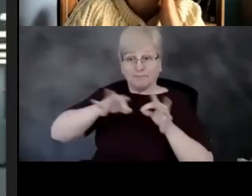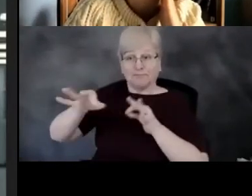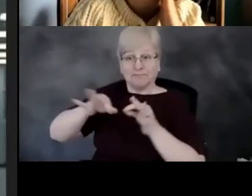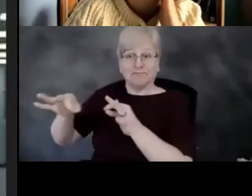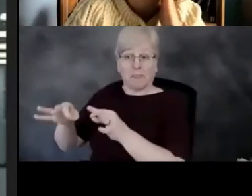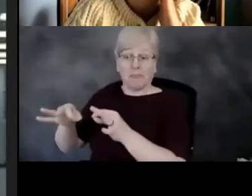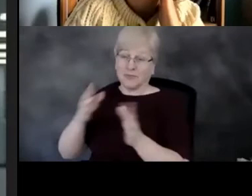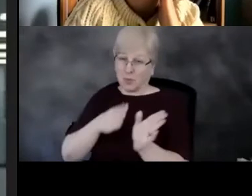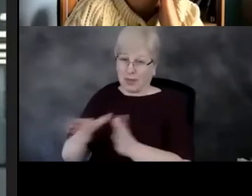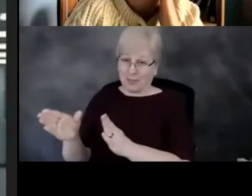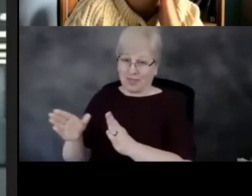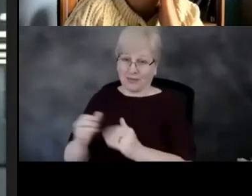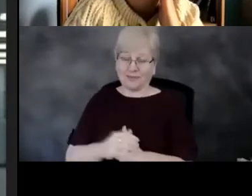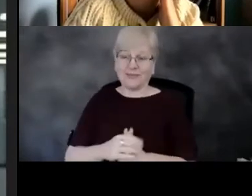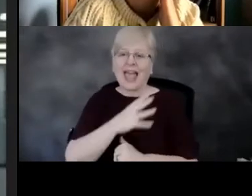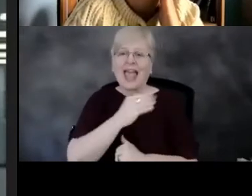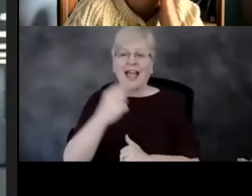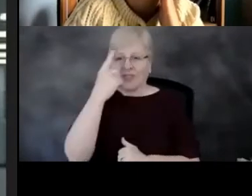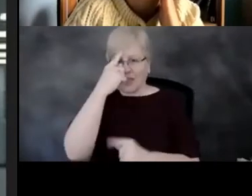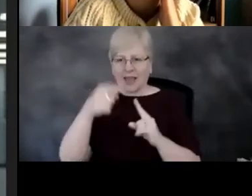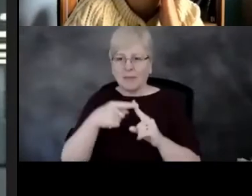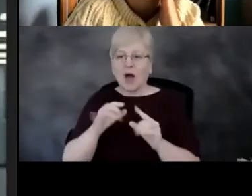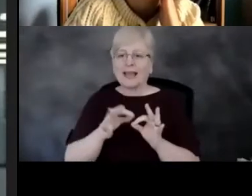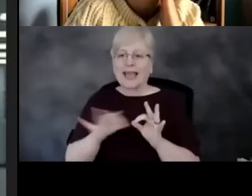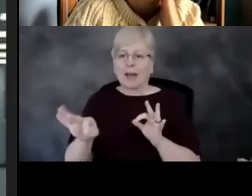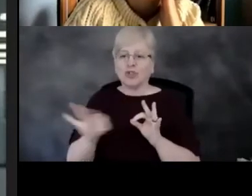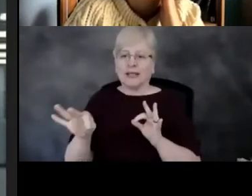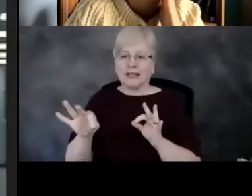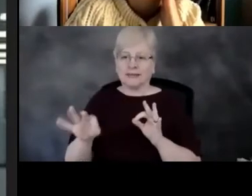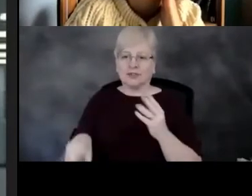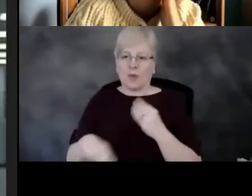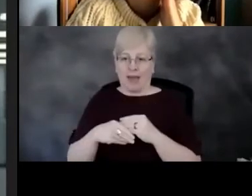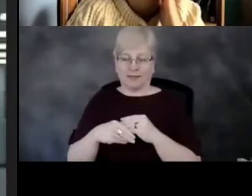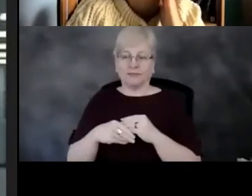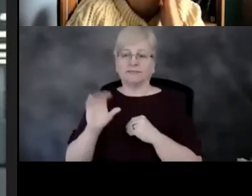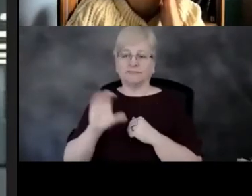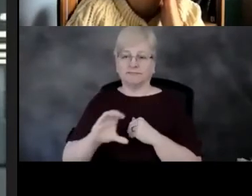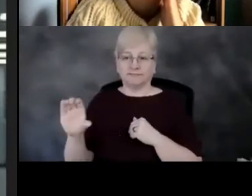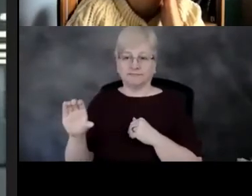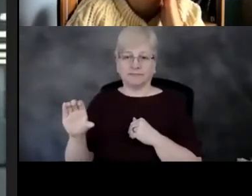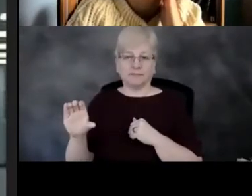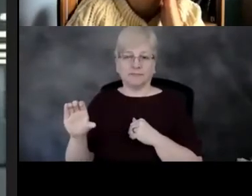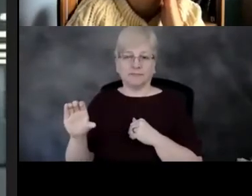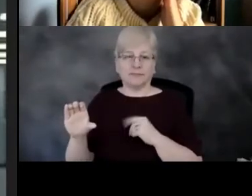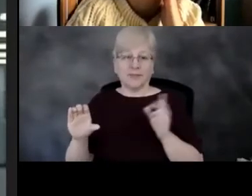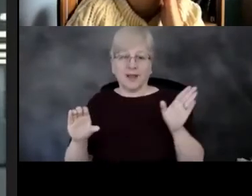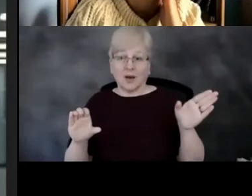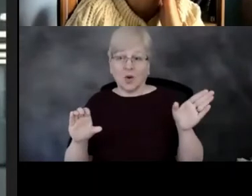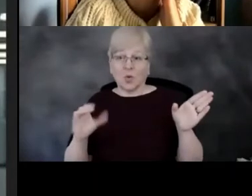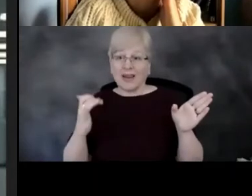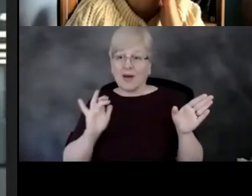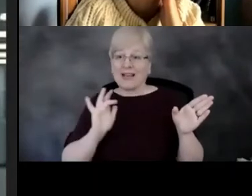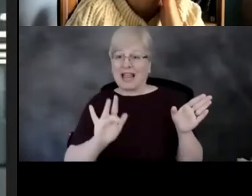17:32:20 about adding captioning to your multimedia text, and there is a link on the screen,